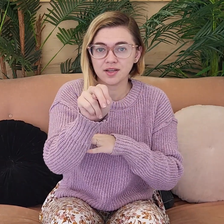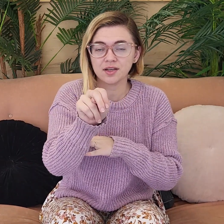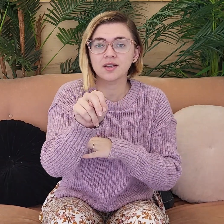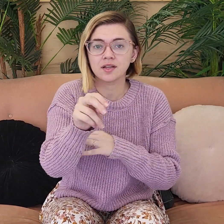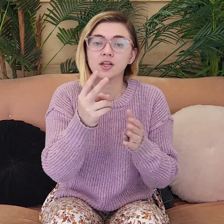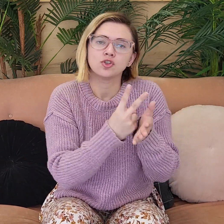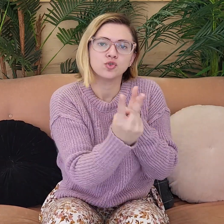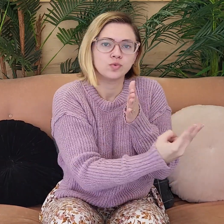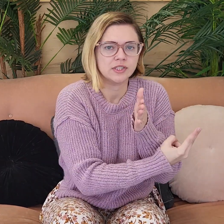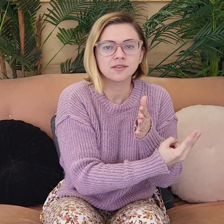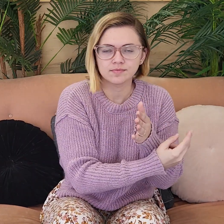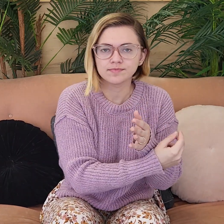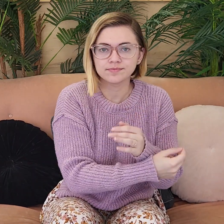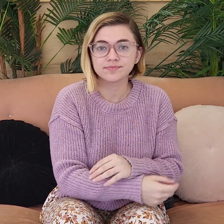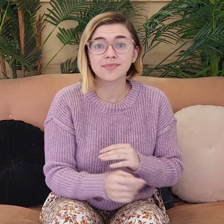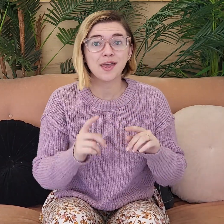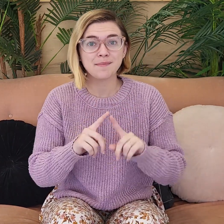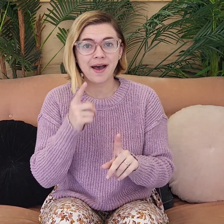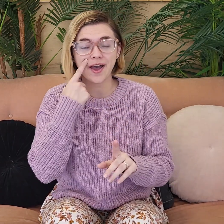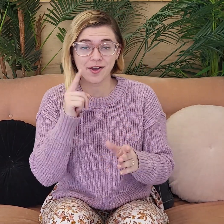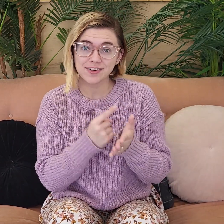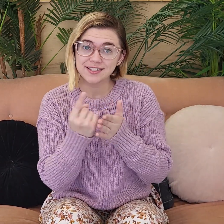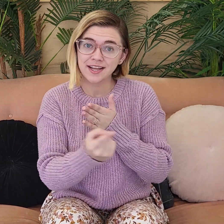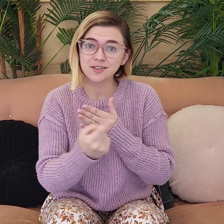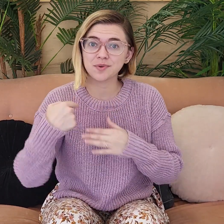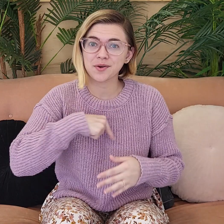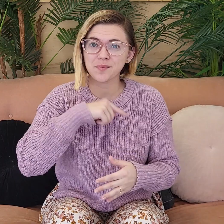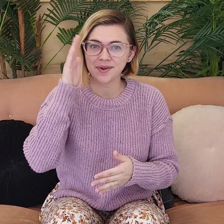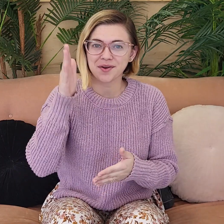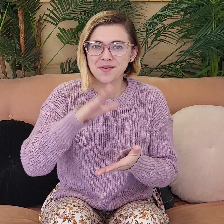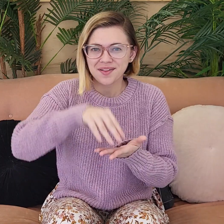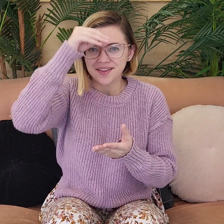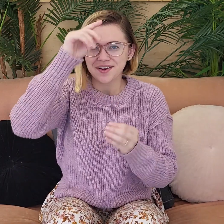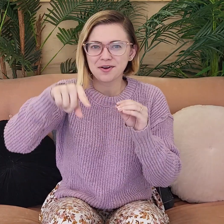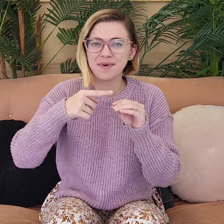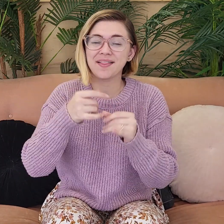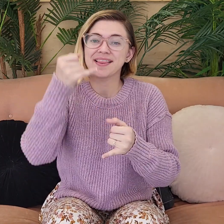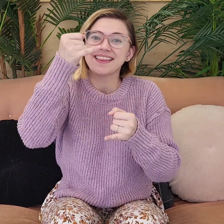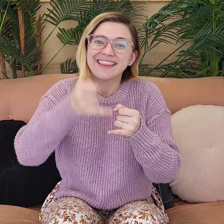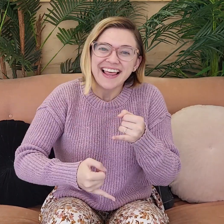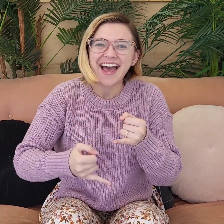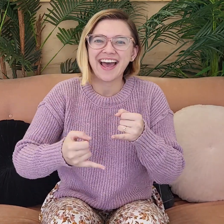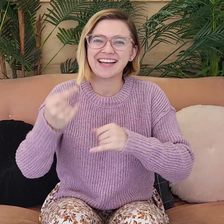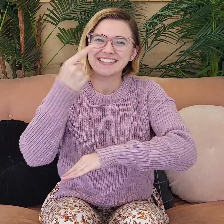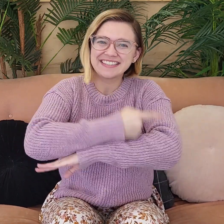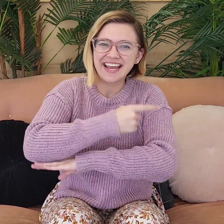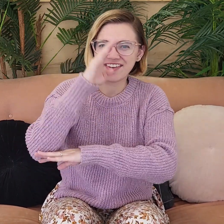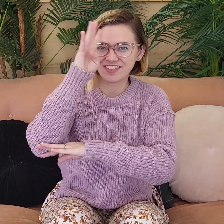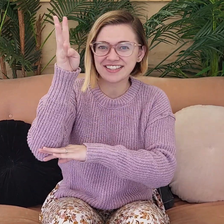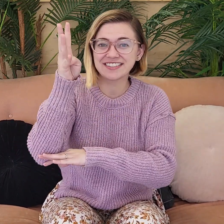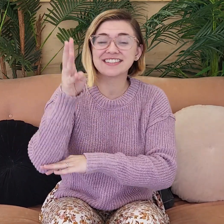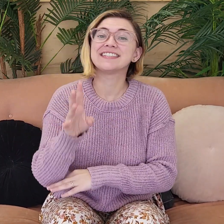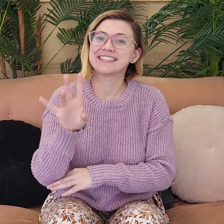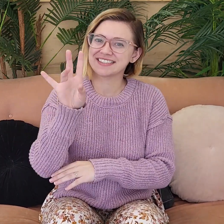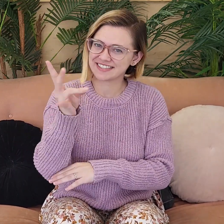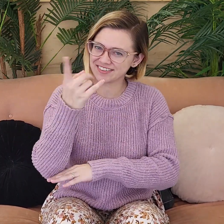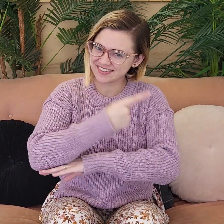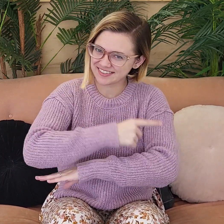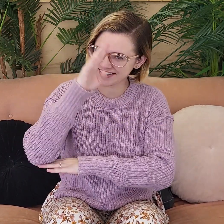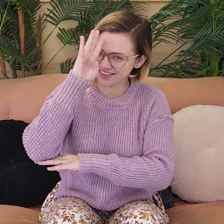the Garden of Eden two weeks from now, but for next week we are going to be learning about the last and 7th day